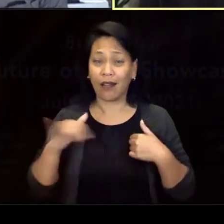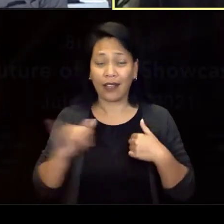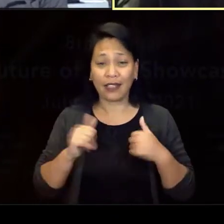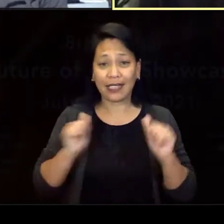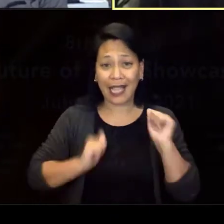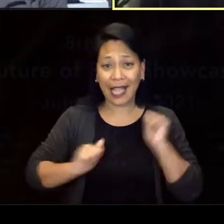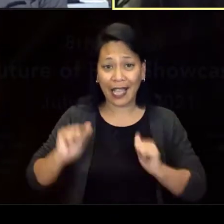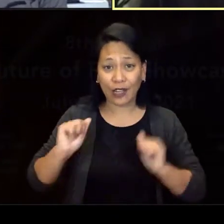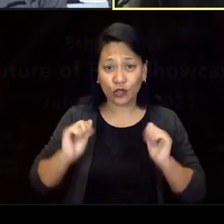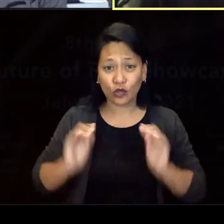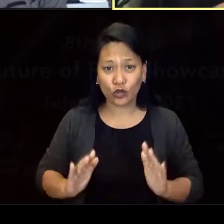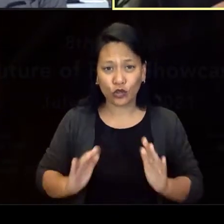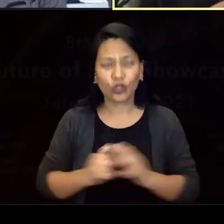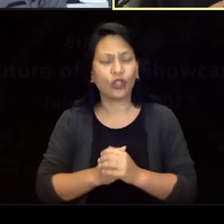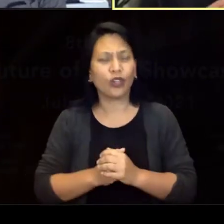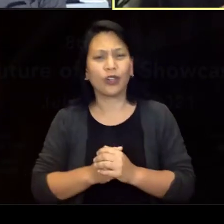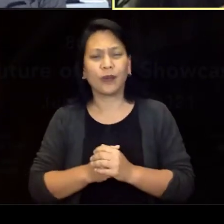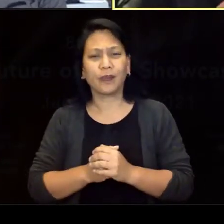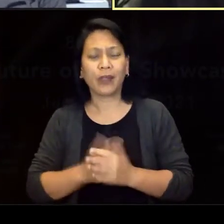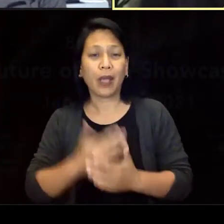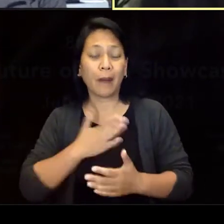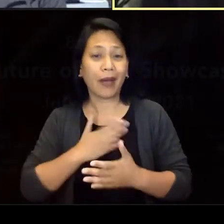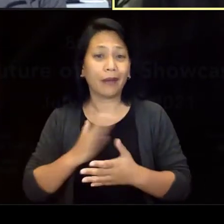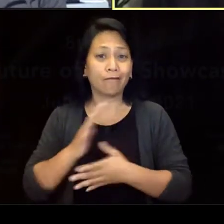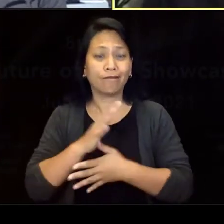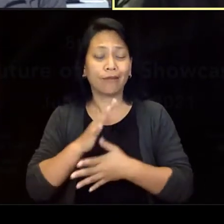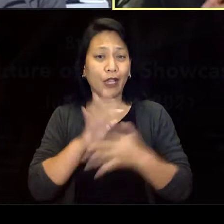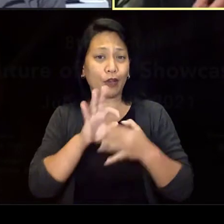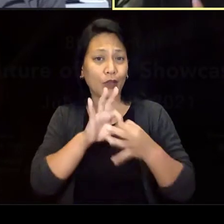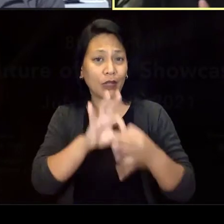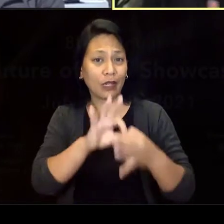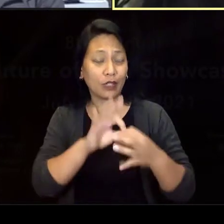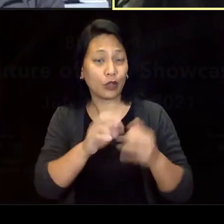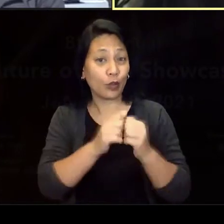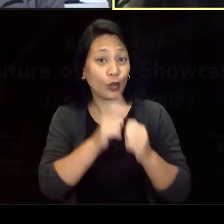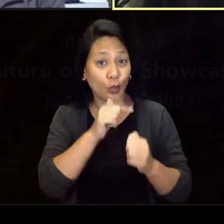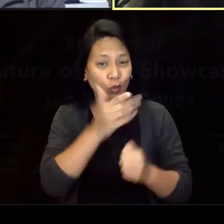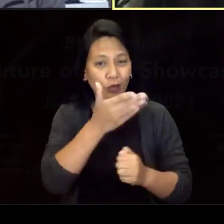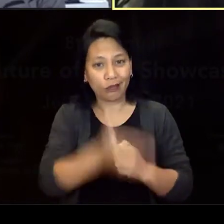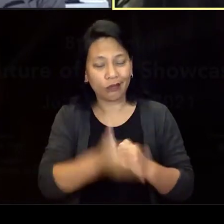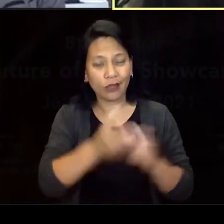you know, obviously my main relationship is with the director and that's where I'm getting my information.